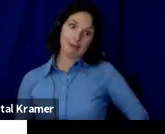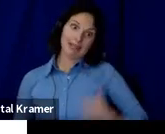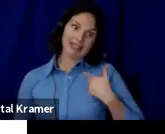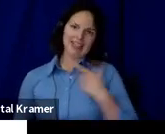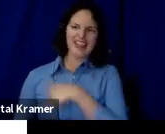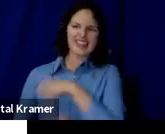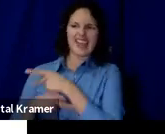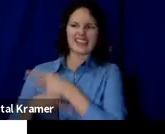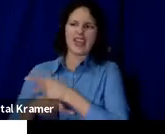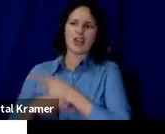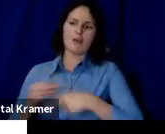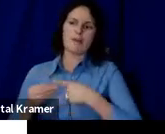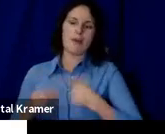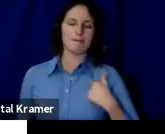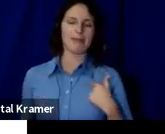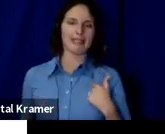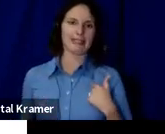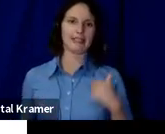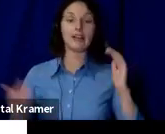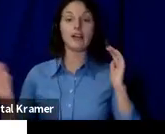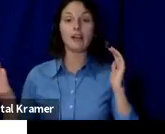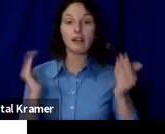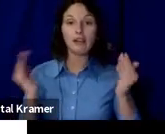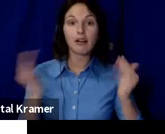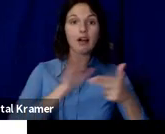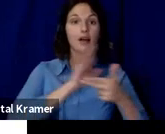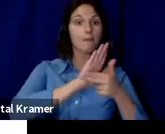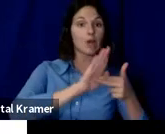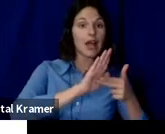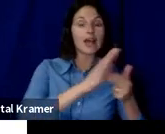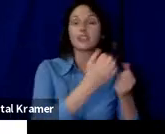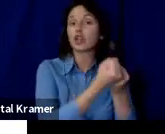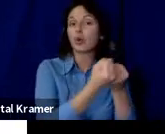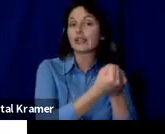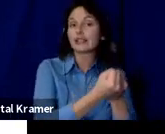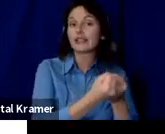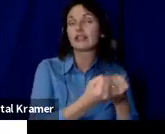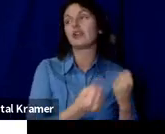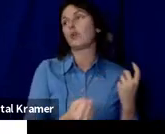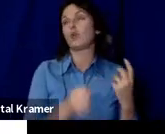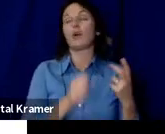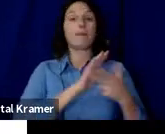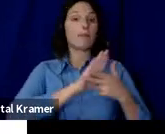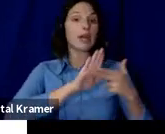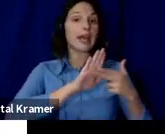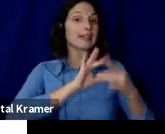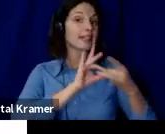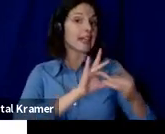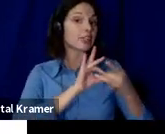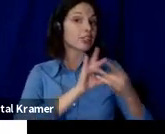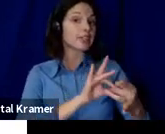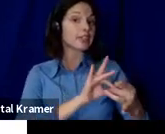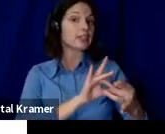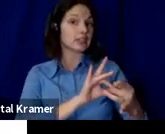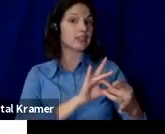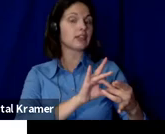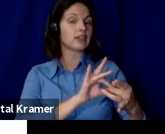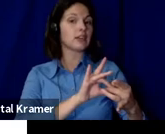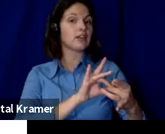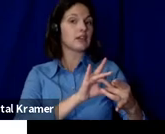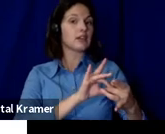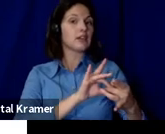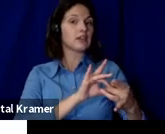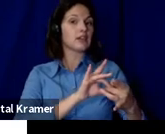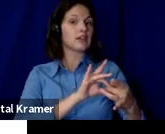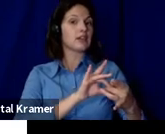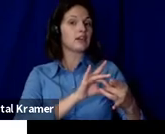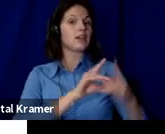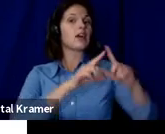Brand loyalty or brand connection is very much determined on or dependent on, excuse